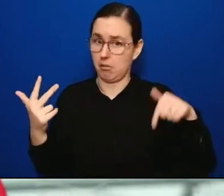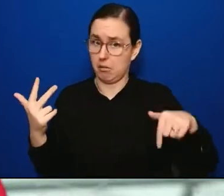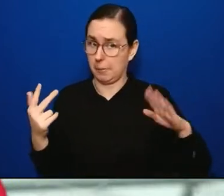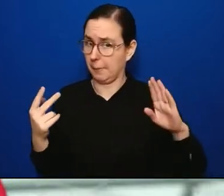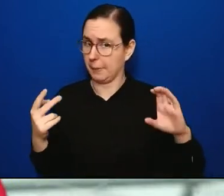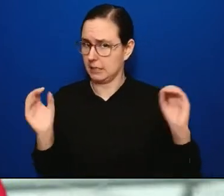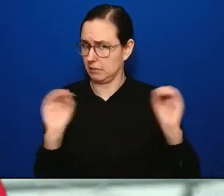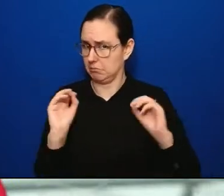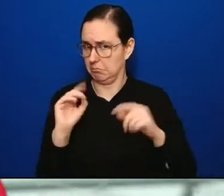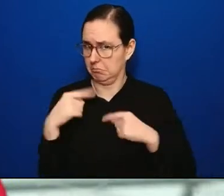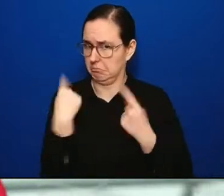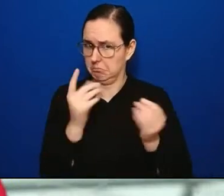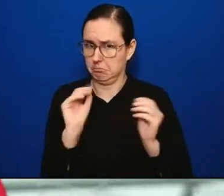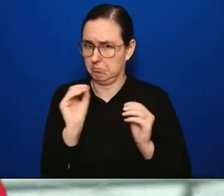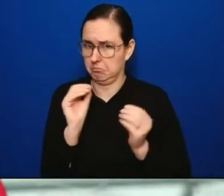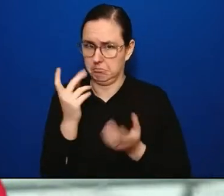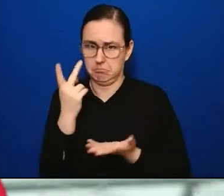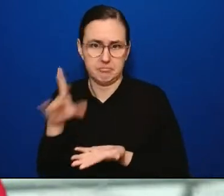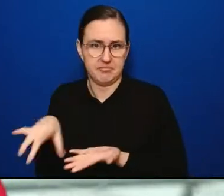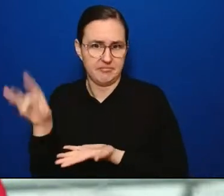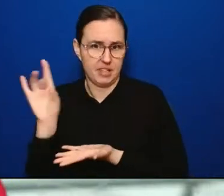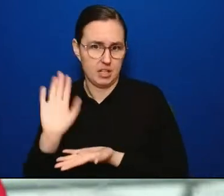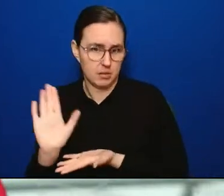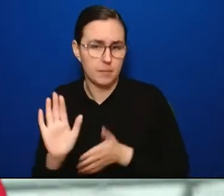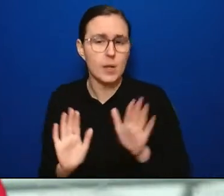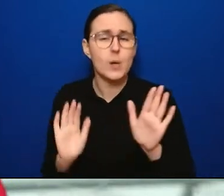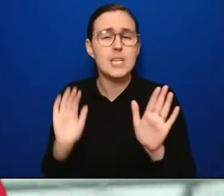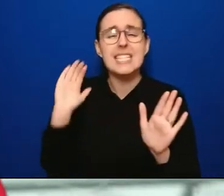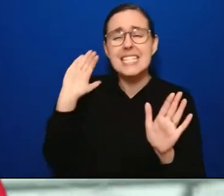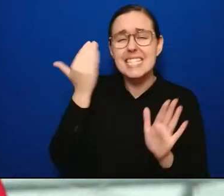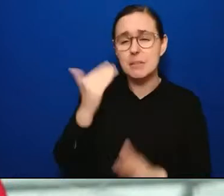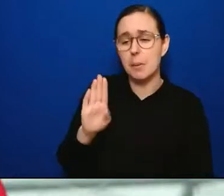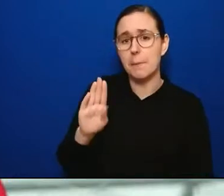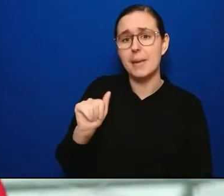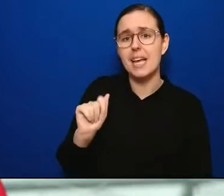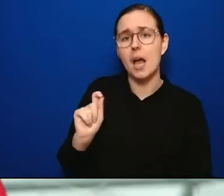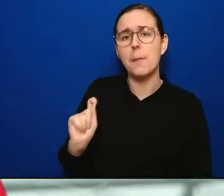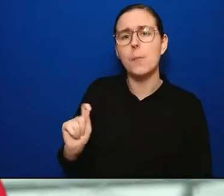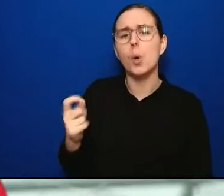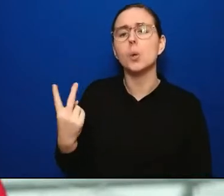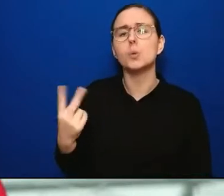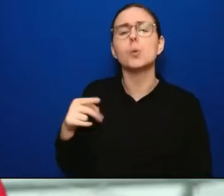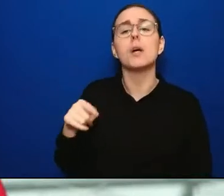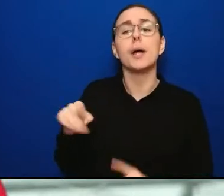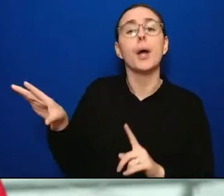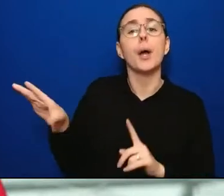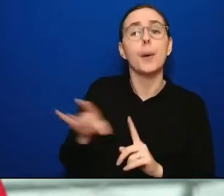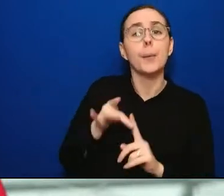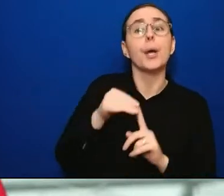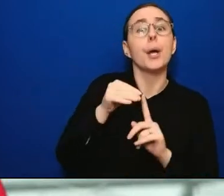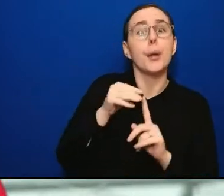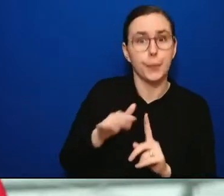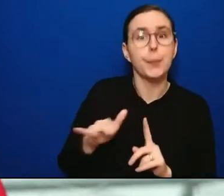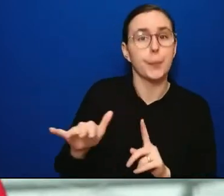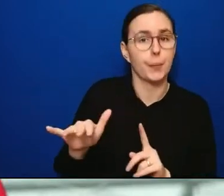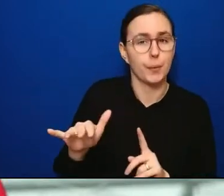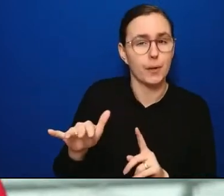0.3 and NBC yet, Um, so it does seem to be more transmissible and that maybe the reason that